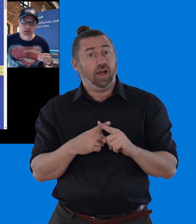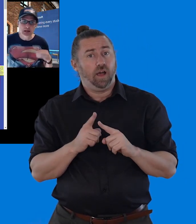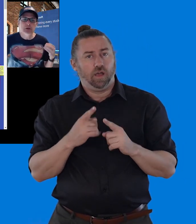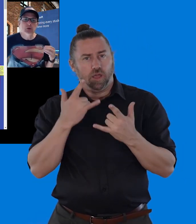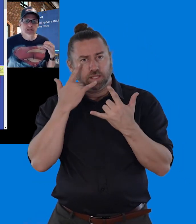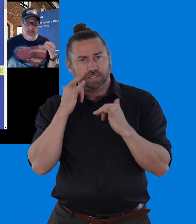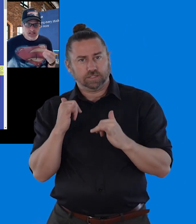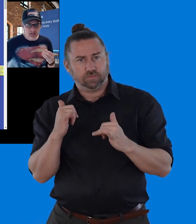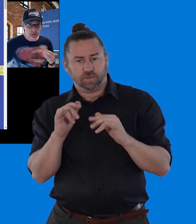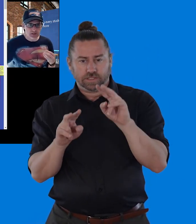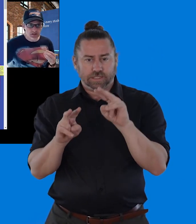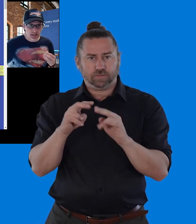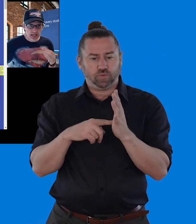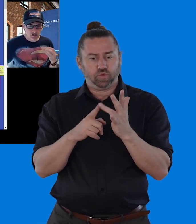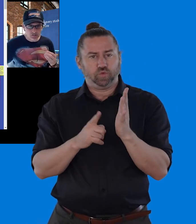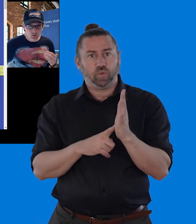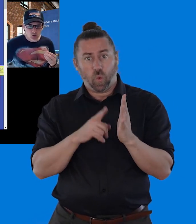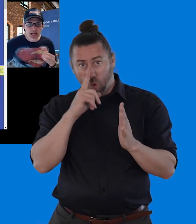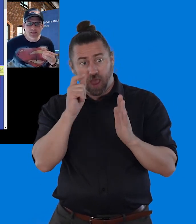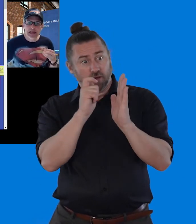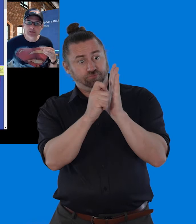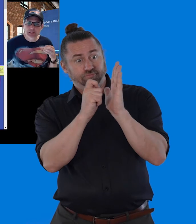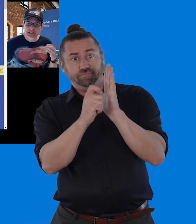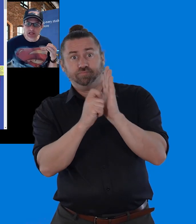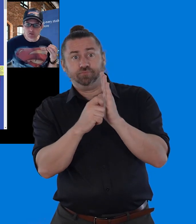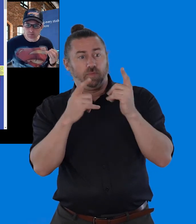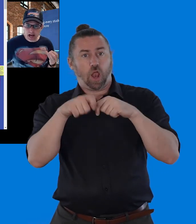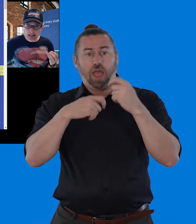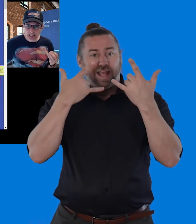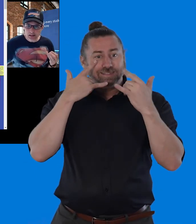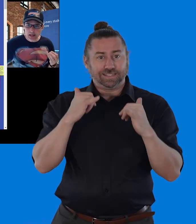So, you can build assessments into forms and they can be self-marking,